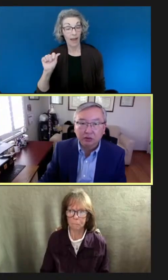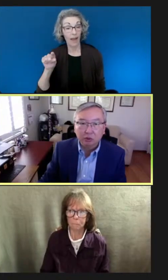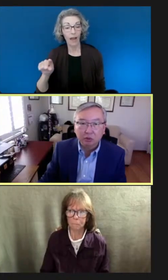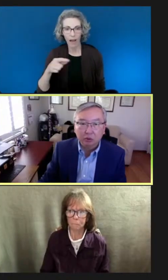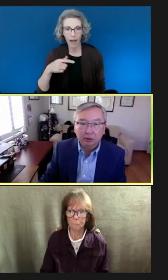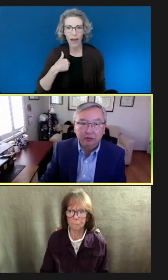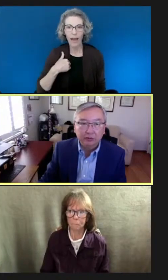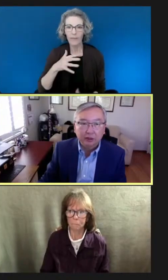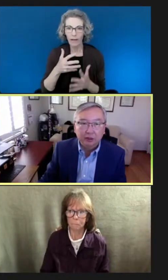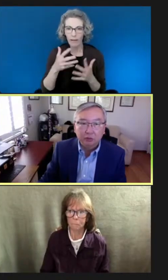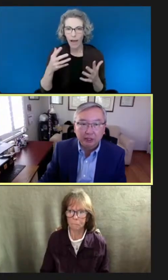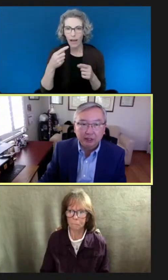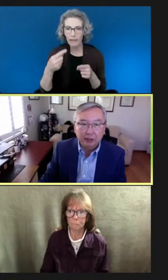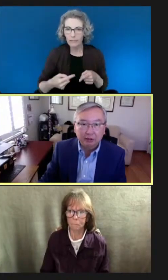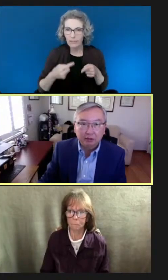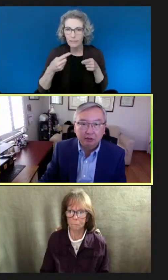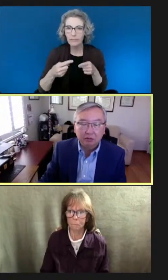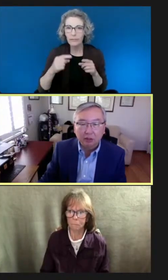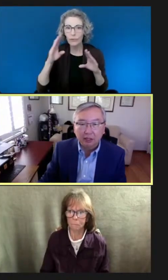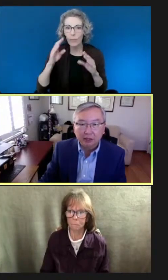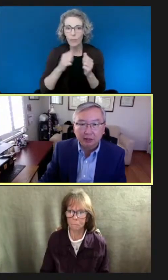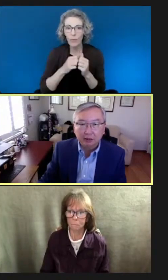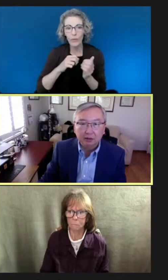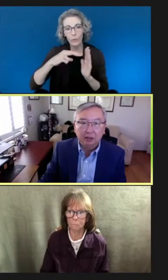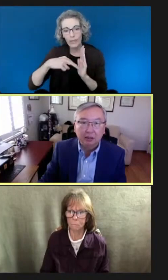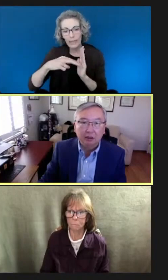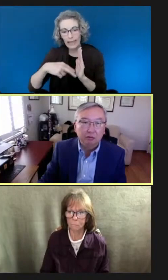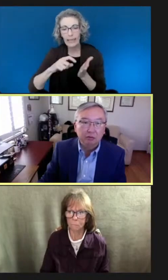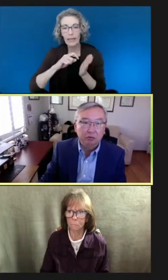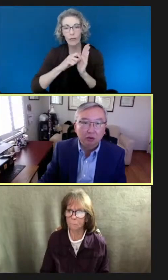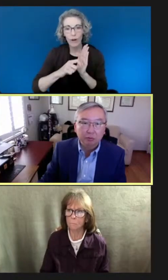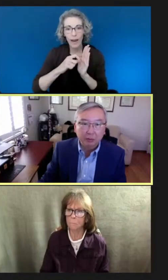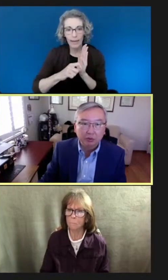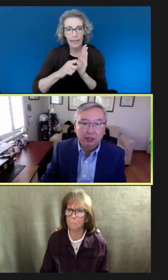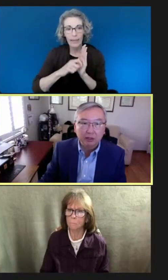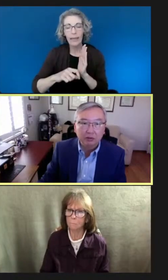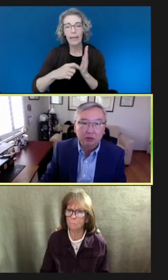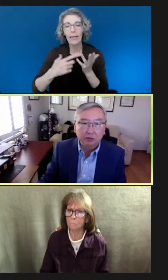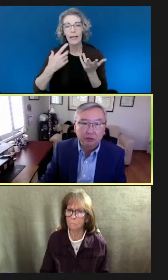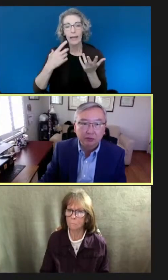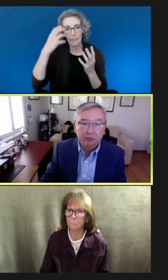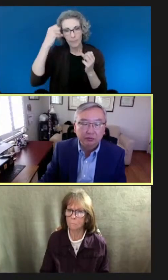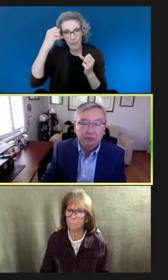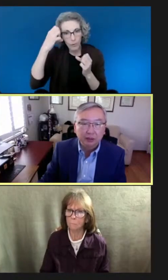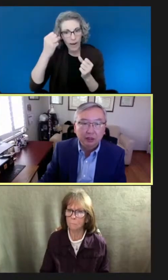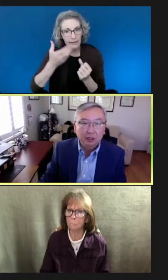trouble with reading, writing, rote memory, and so forth.